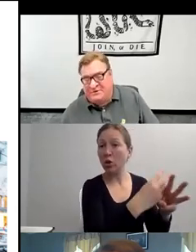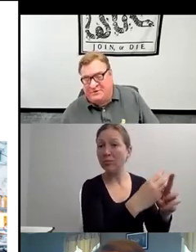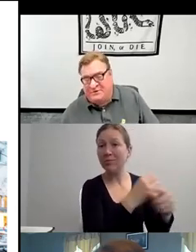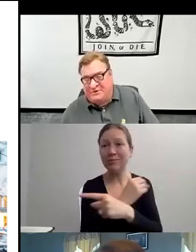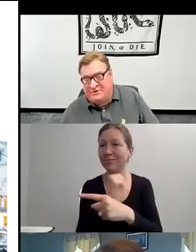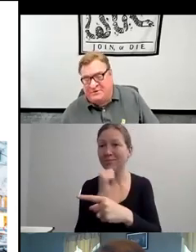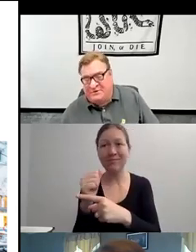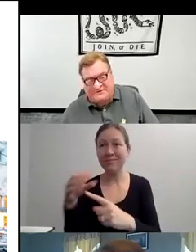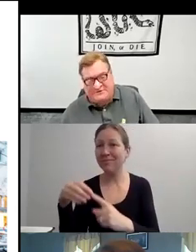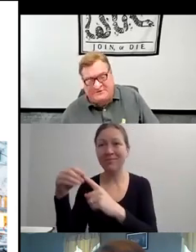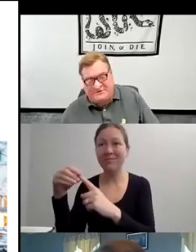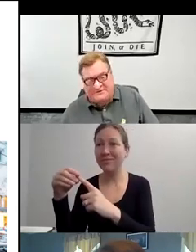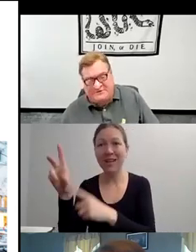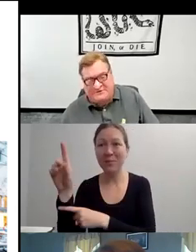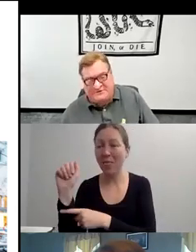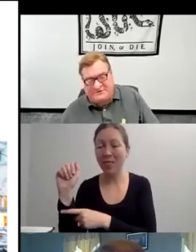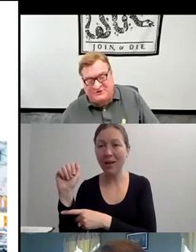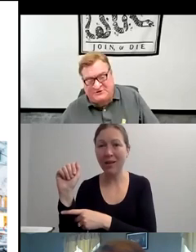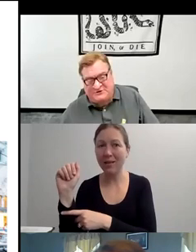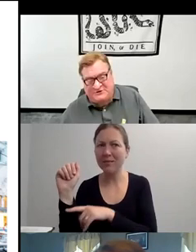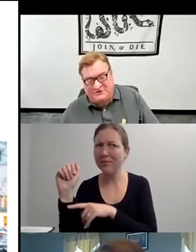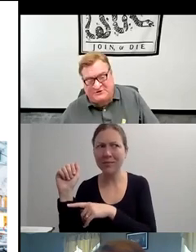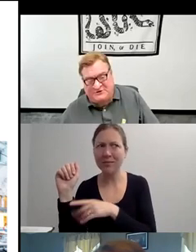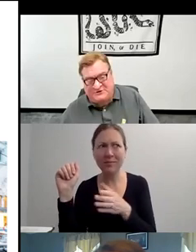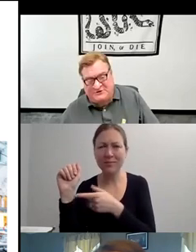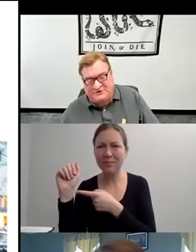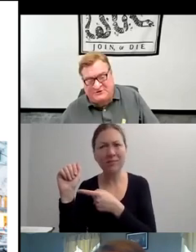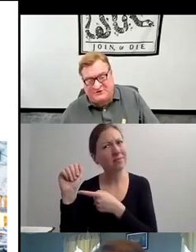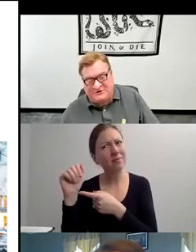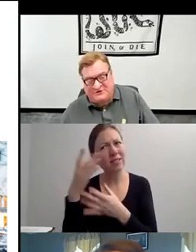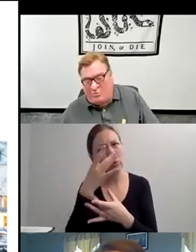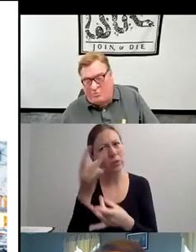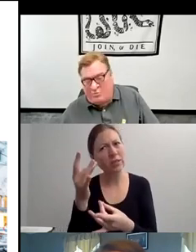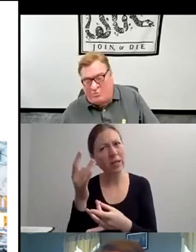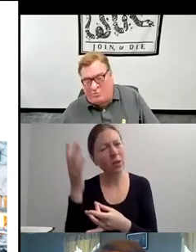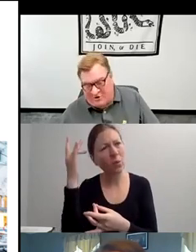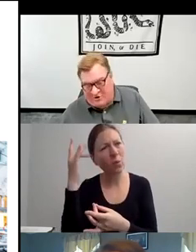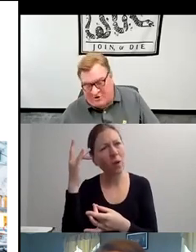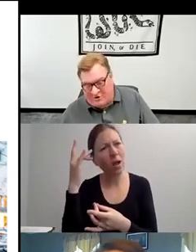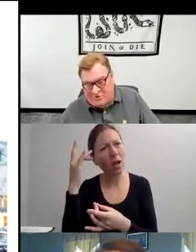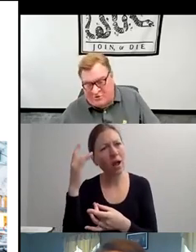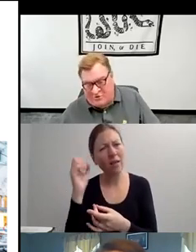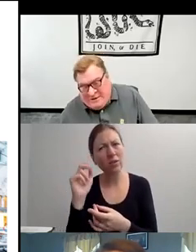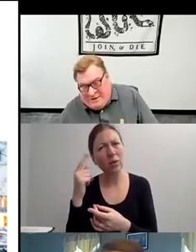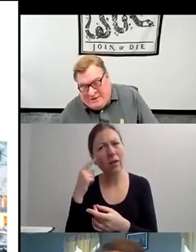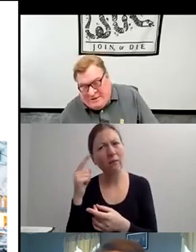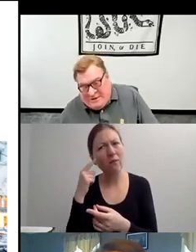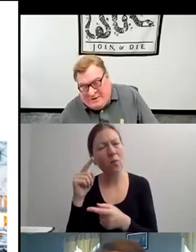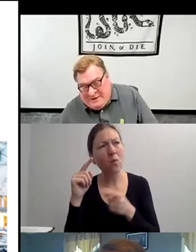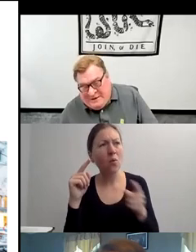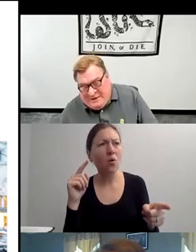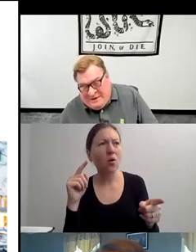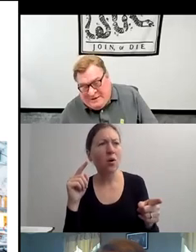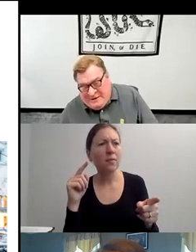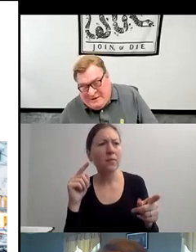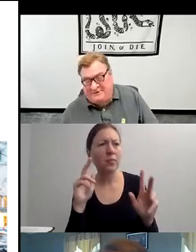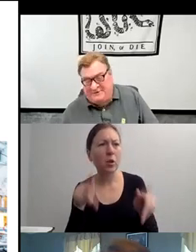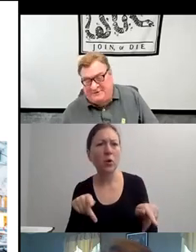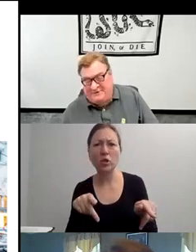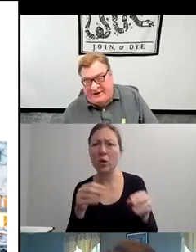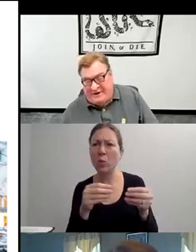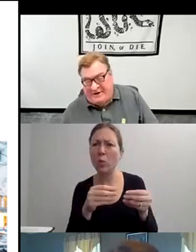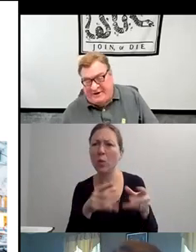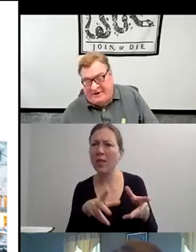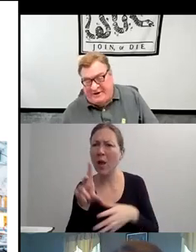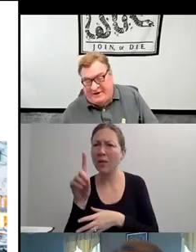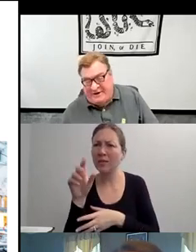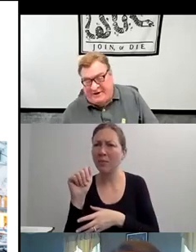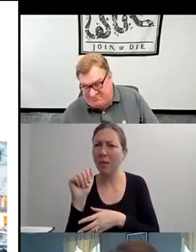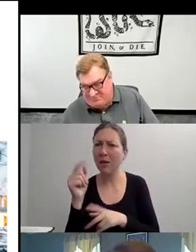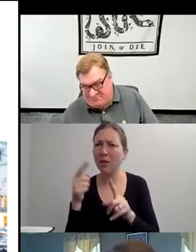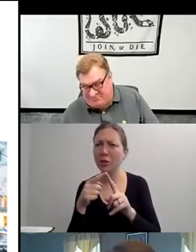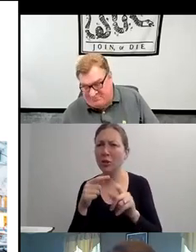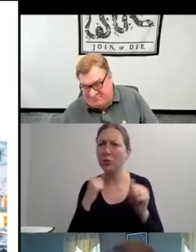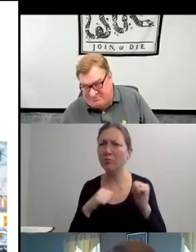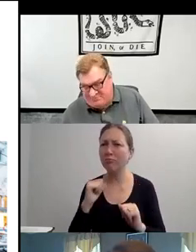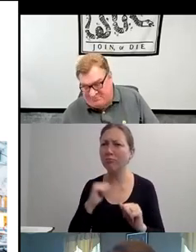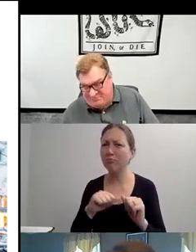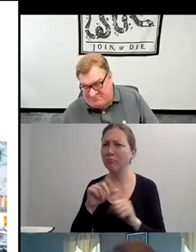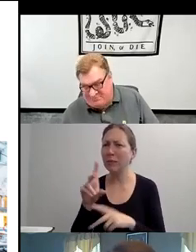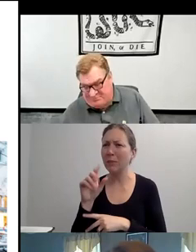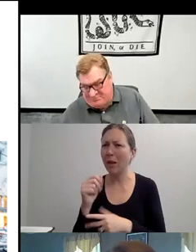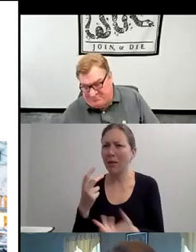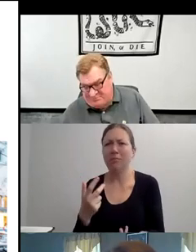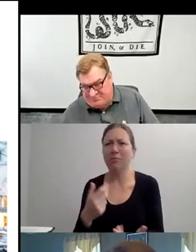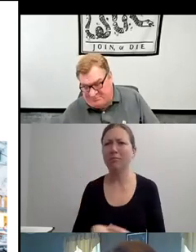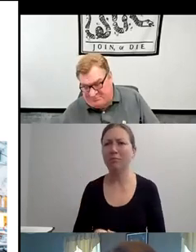AND IT'S PERFORMED BY THE DIRECTOR'S NIECE WHO HAS CEREBRAL PALSY."